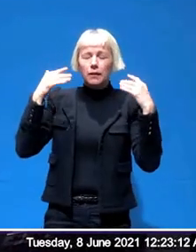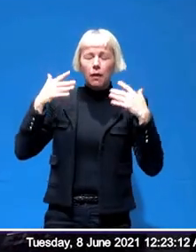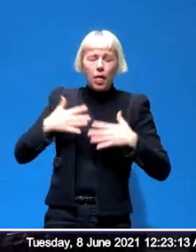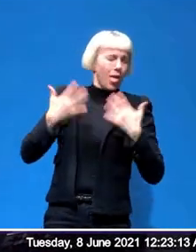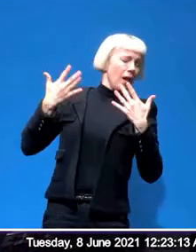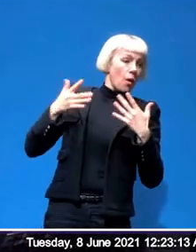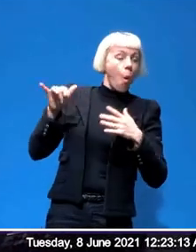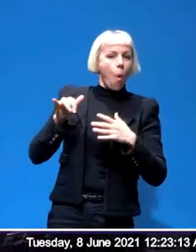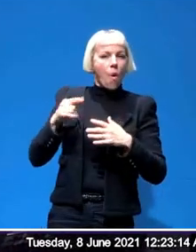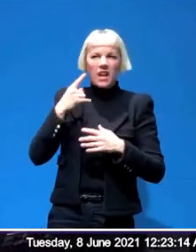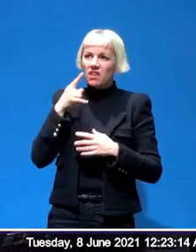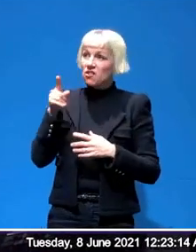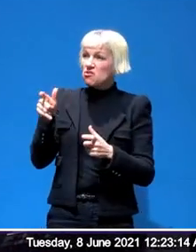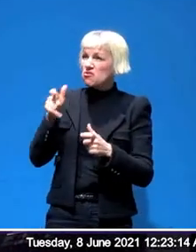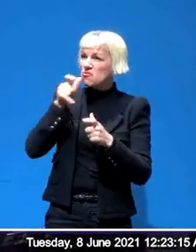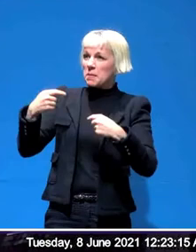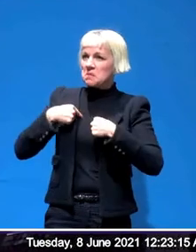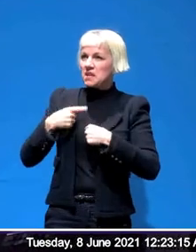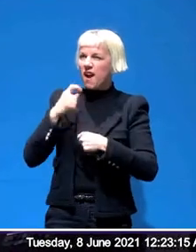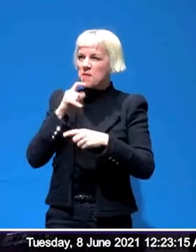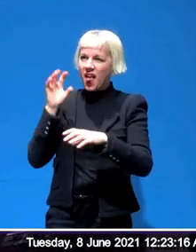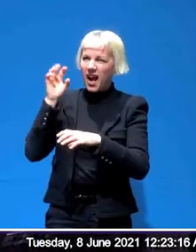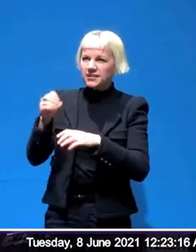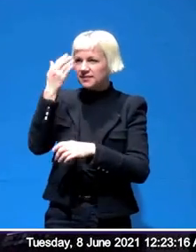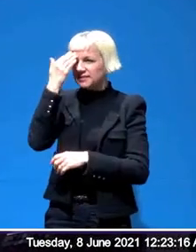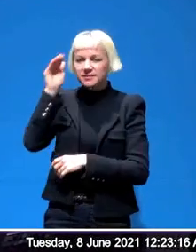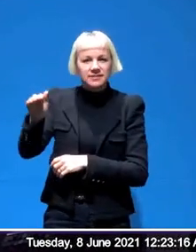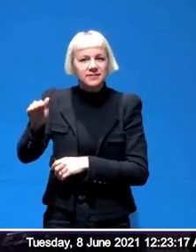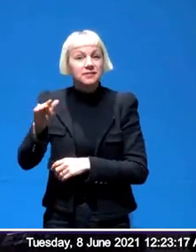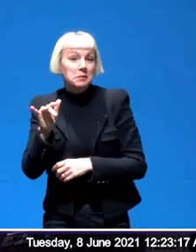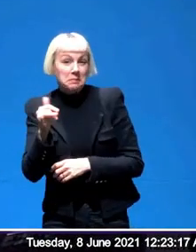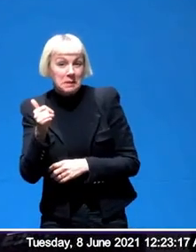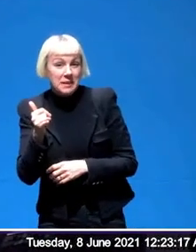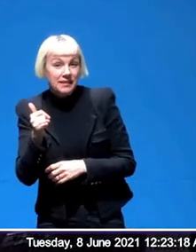So he's a bit of a terror, and as I said, he still bites.